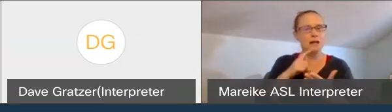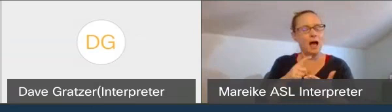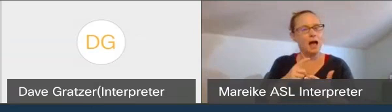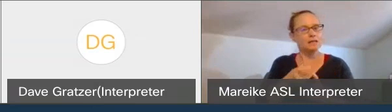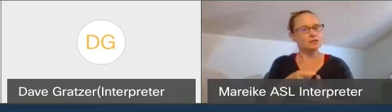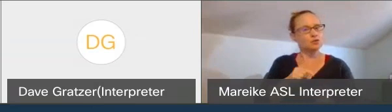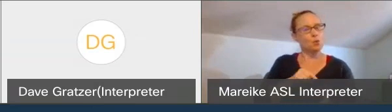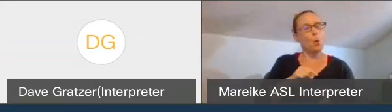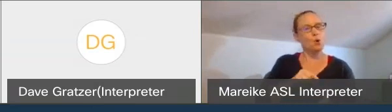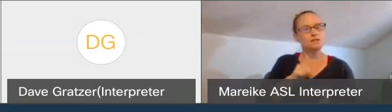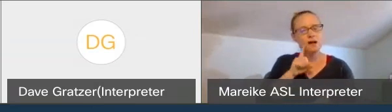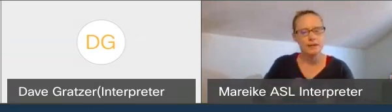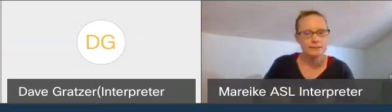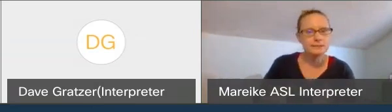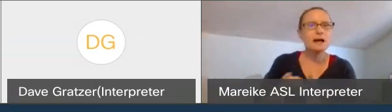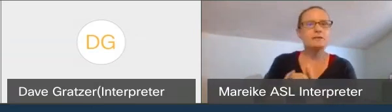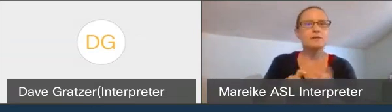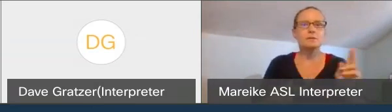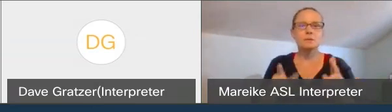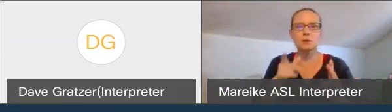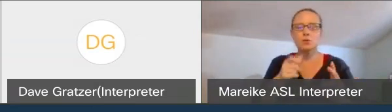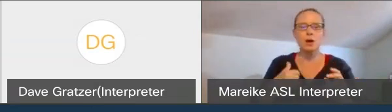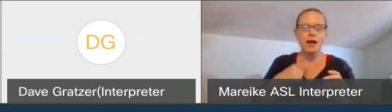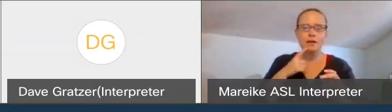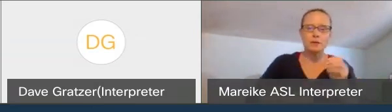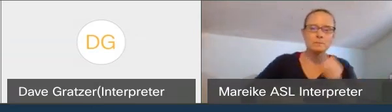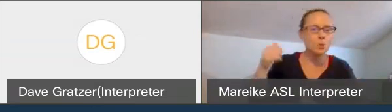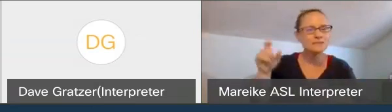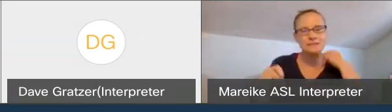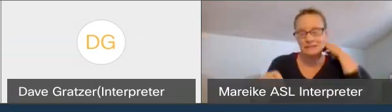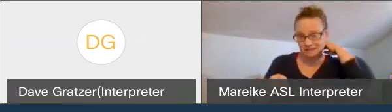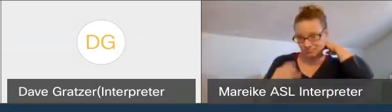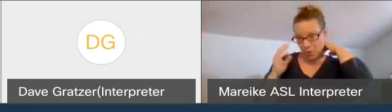those individuals who have the greatest need. Um, so hopefully that'll work out in the next year or 2.